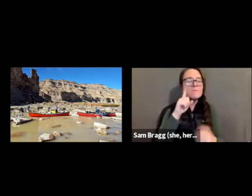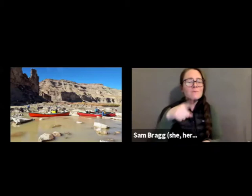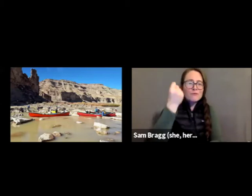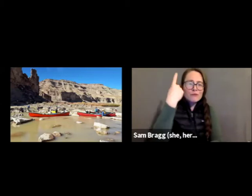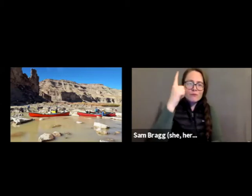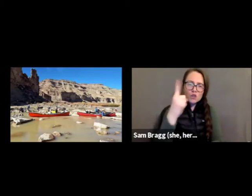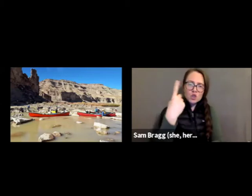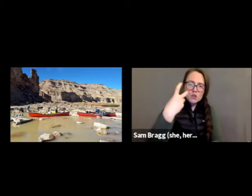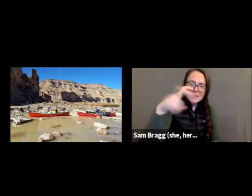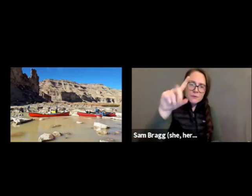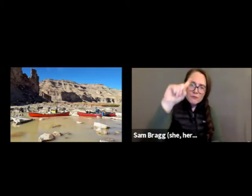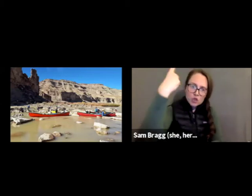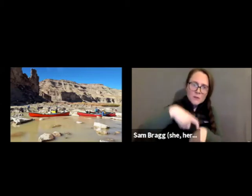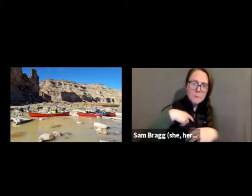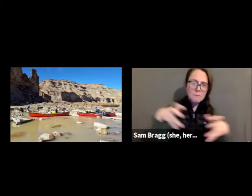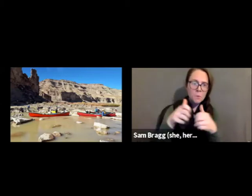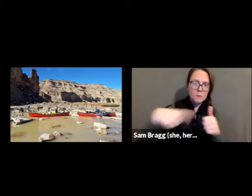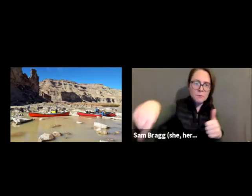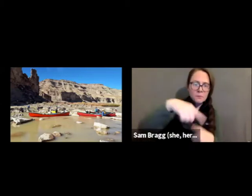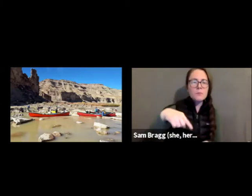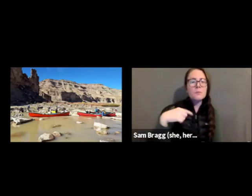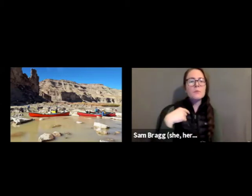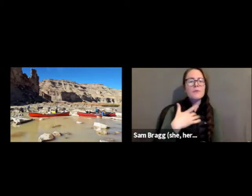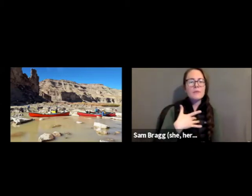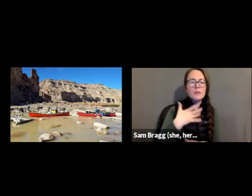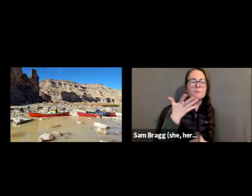after that experience. For three weeks previously I'd been you know trekking with